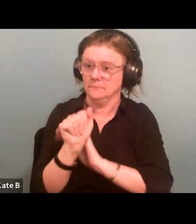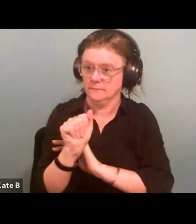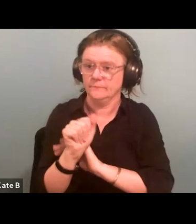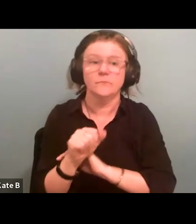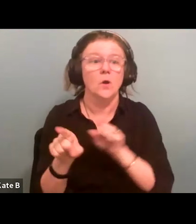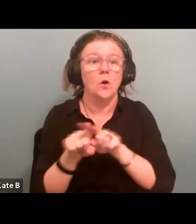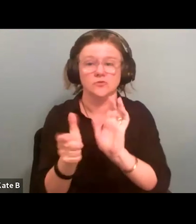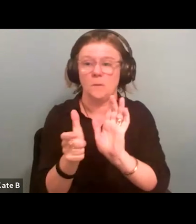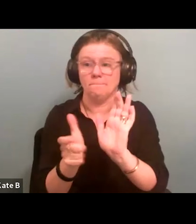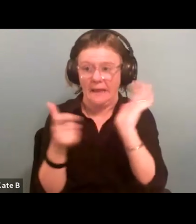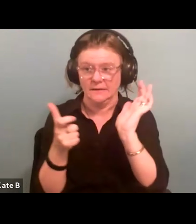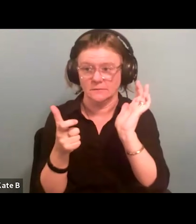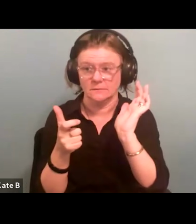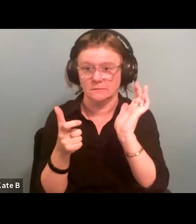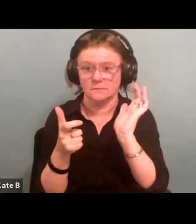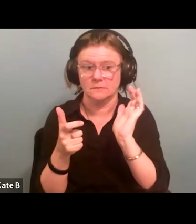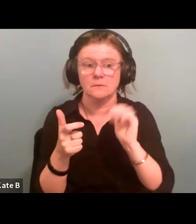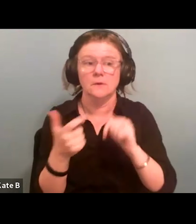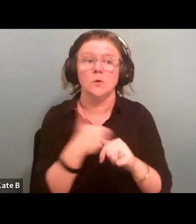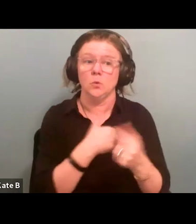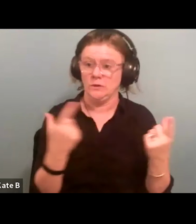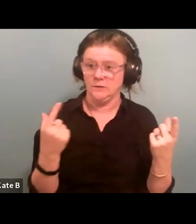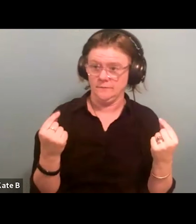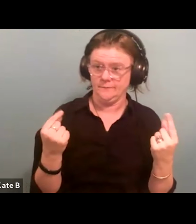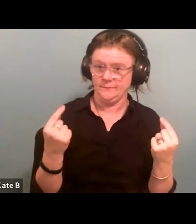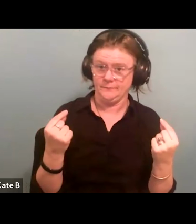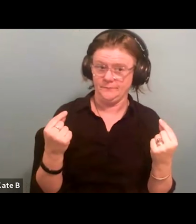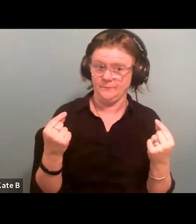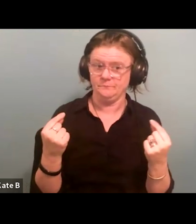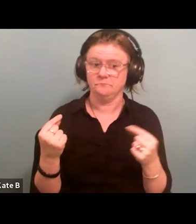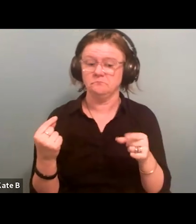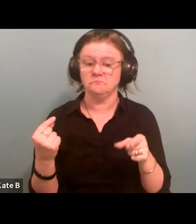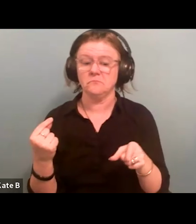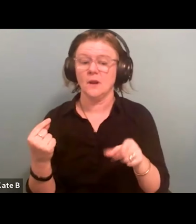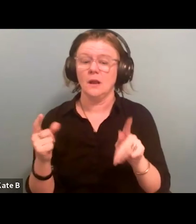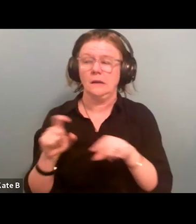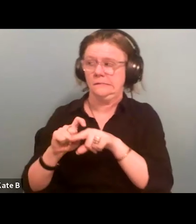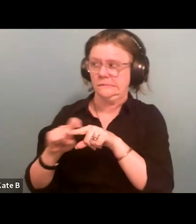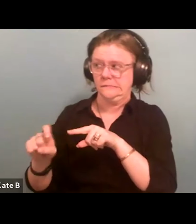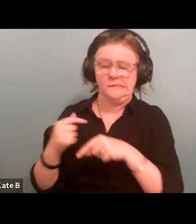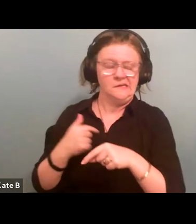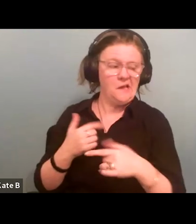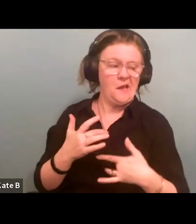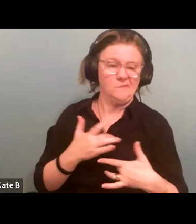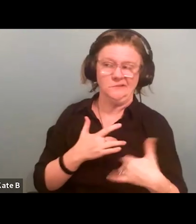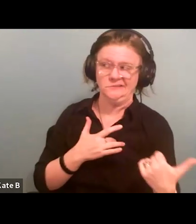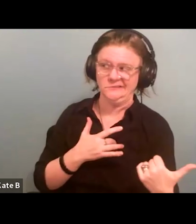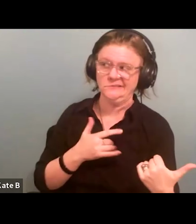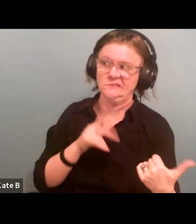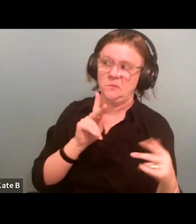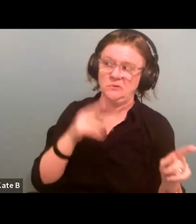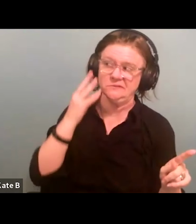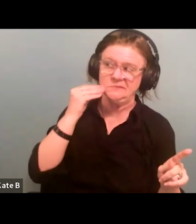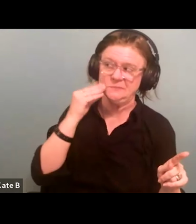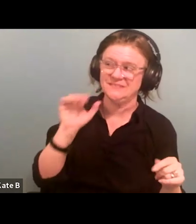And what Older Adult Protective Services does is it investigates concerns regarding abuse, neglect,